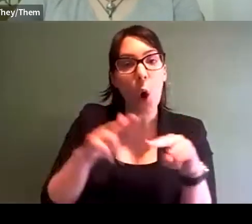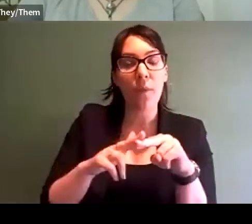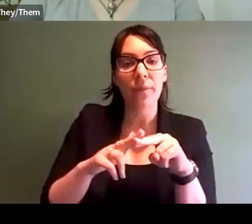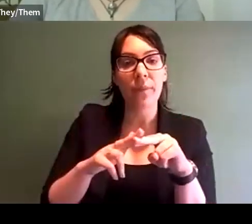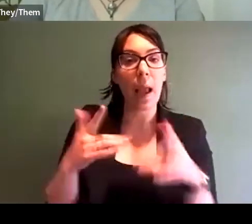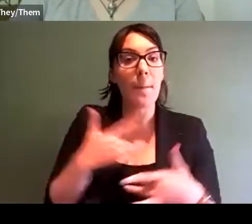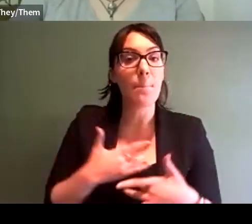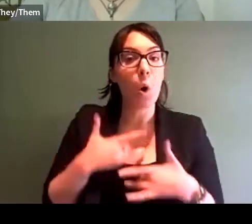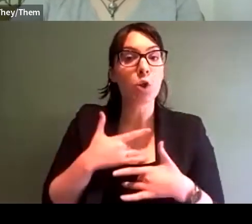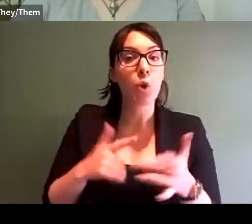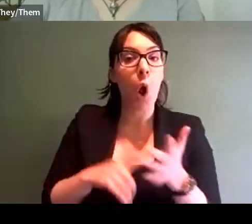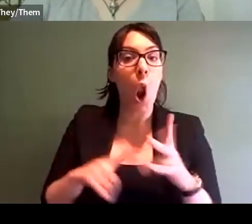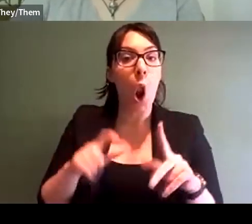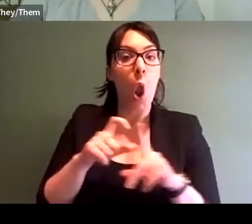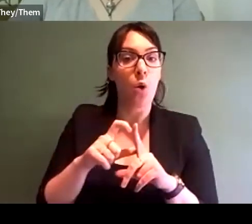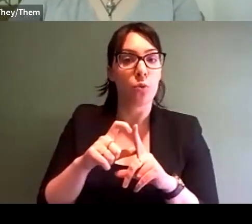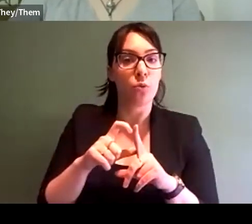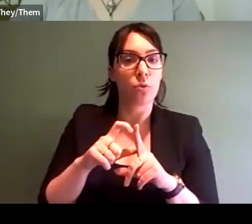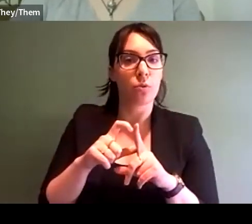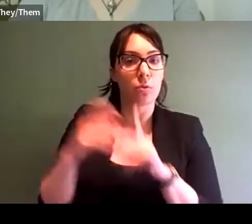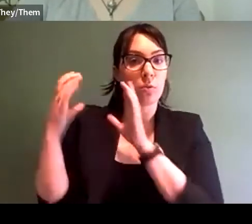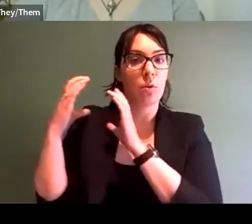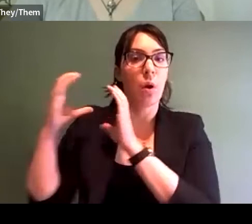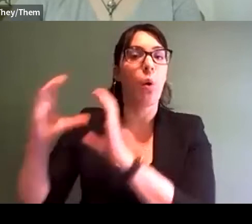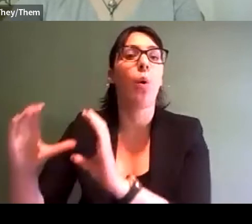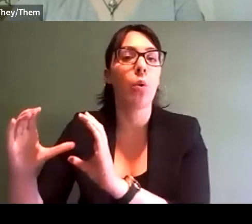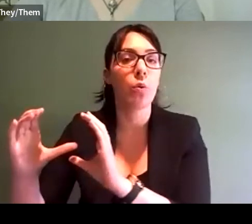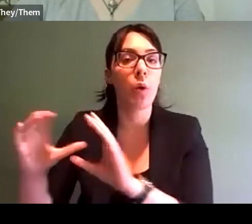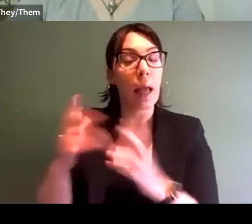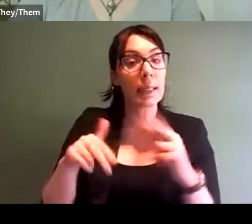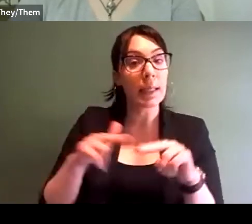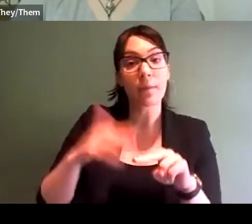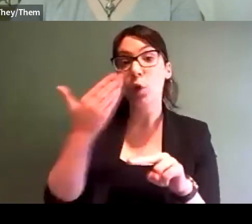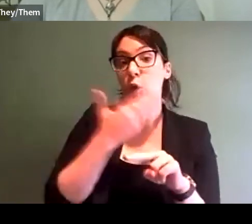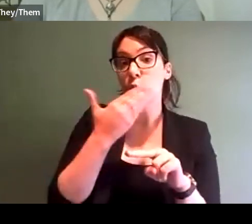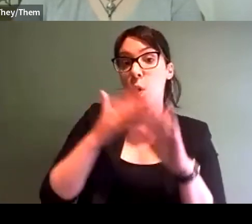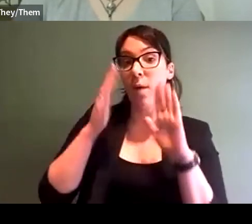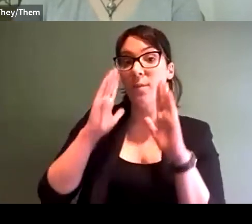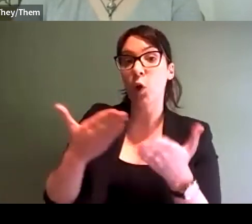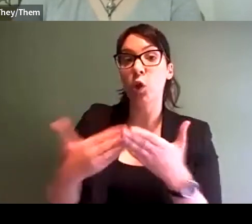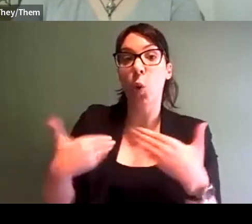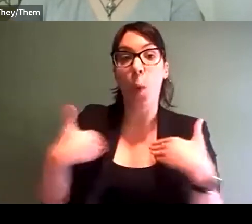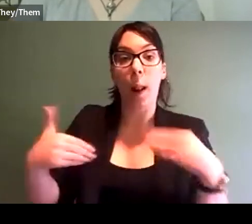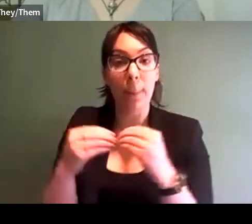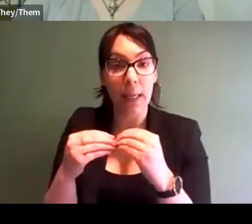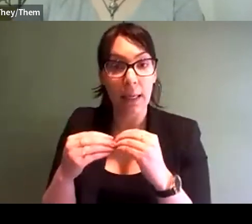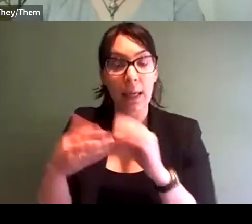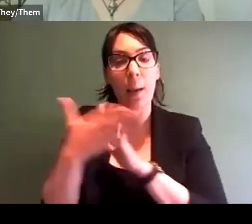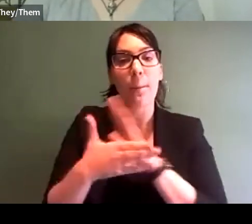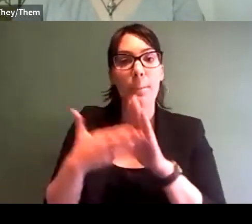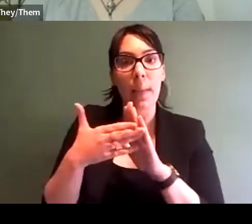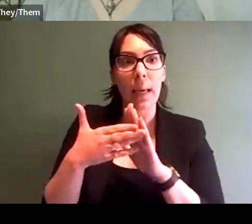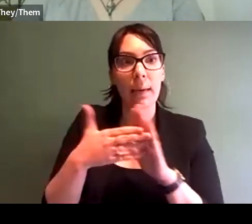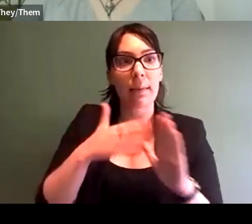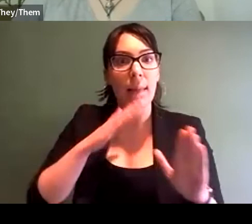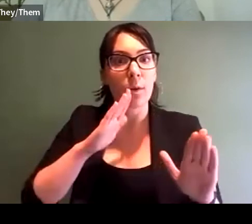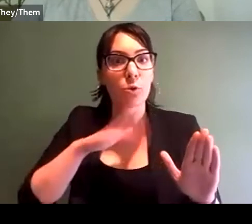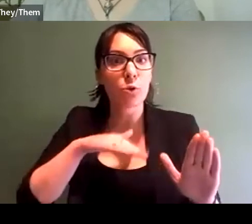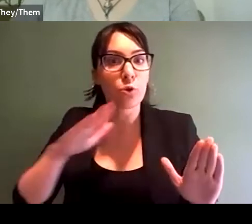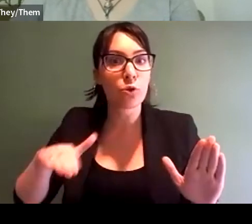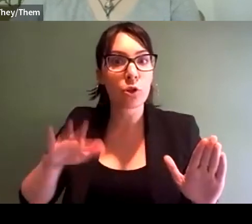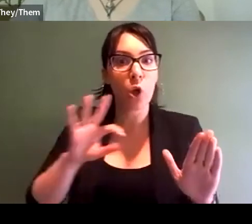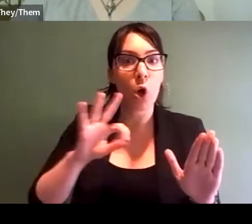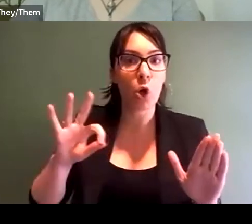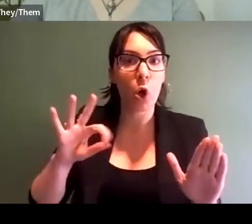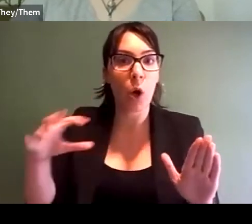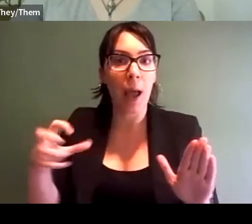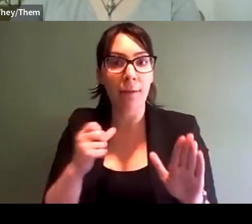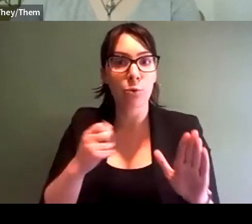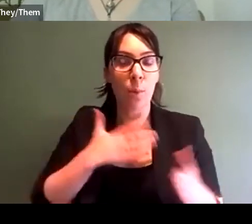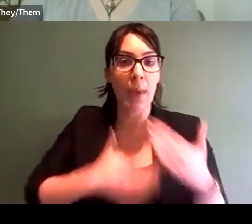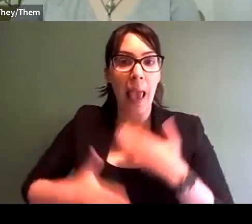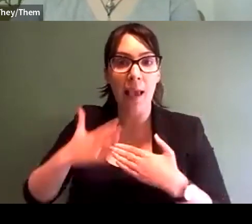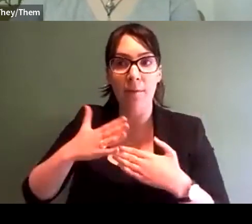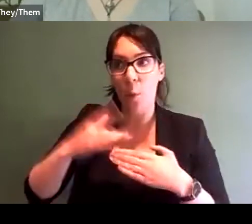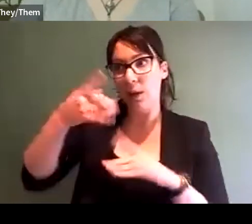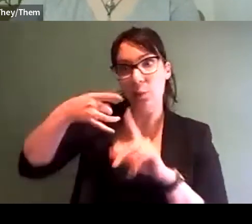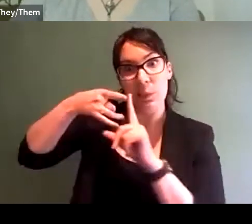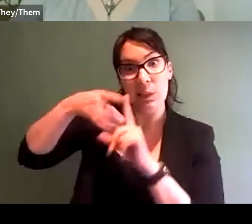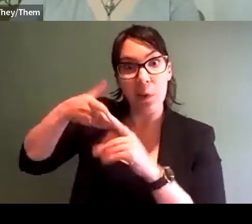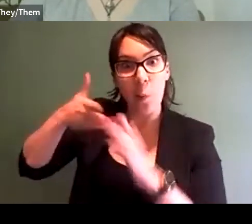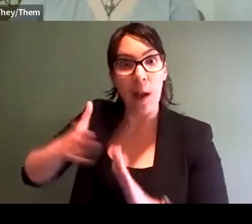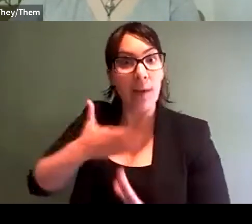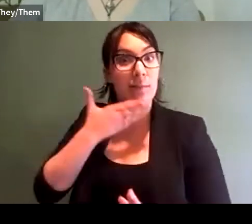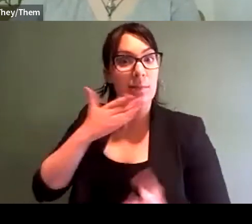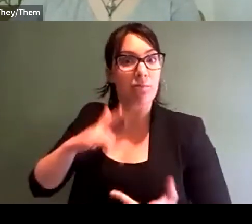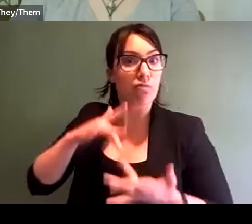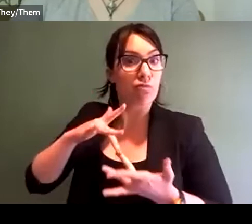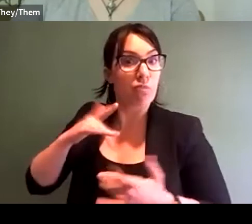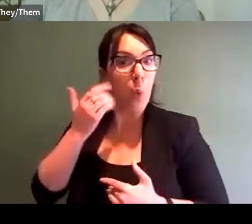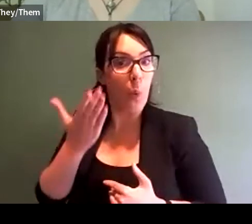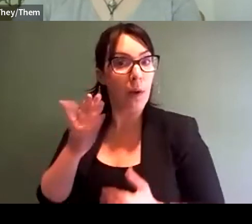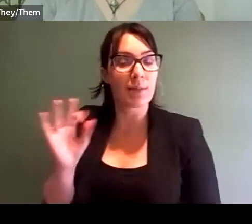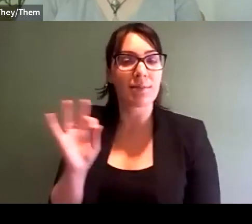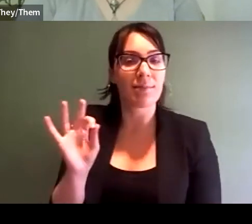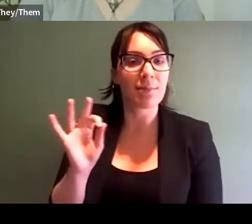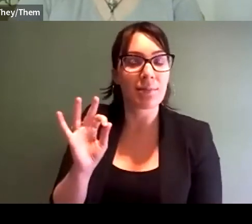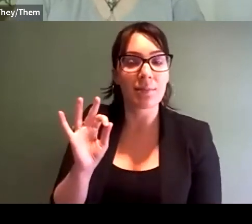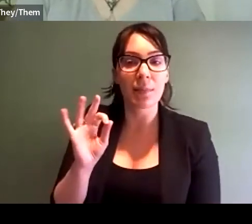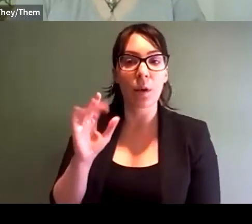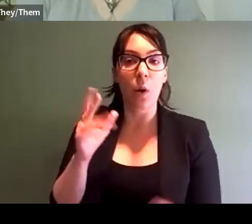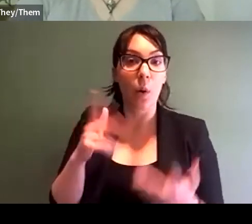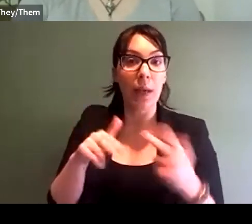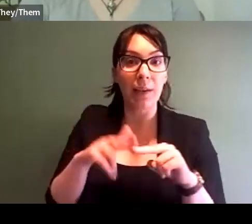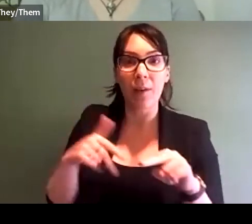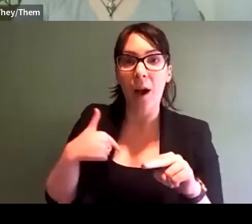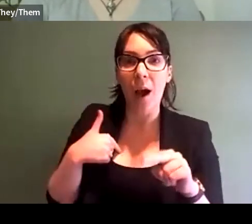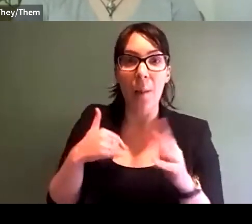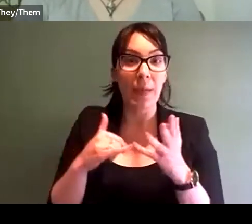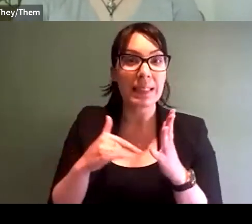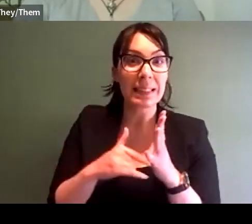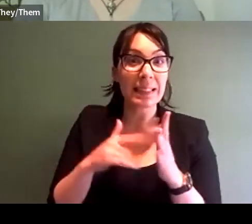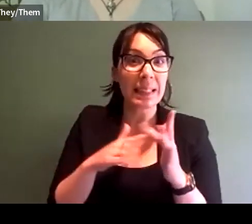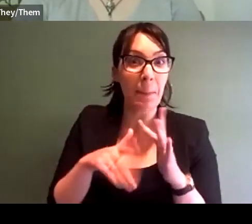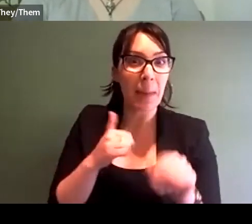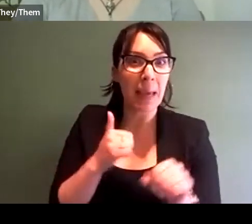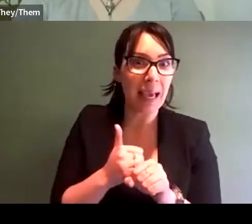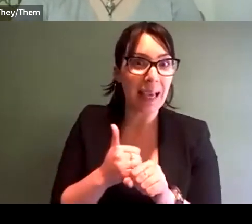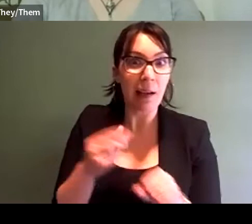knowing when a school, focuses on the child's well being. That takes an emotional load of children. When you're not expecting children to be a certain way or you know like, you know, if I am steaming or doing weird things.